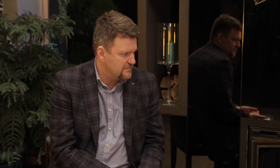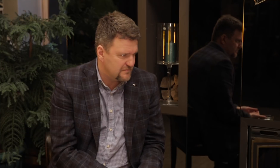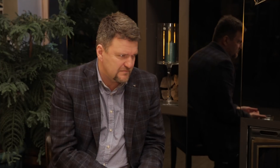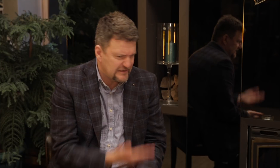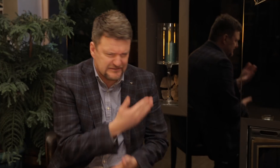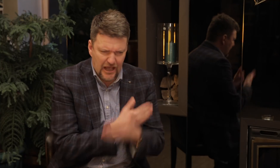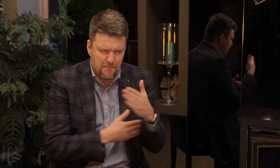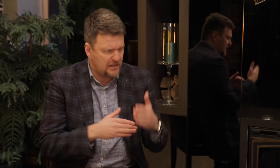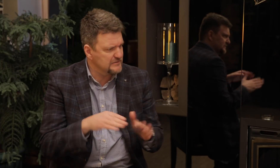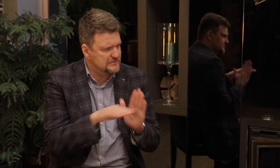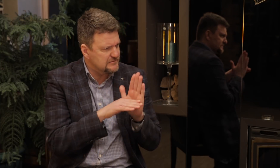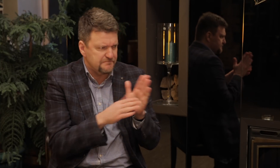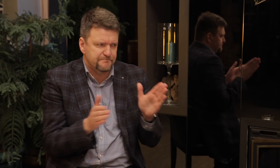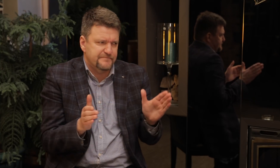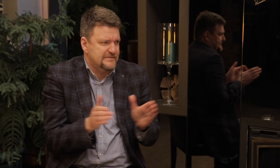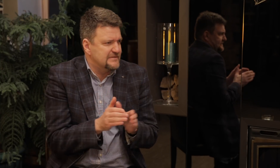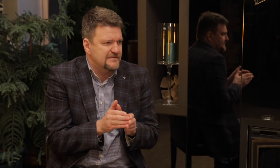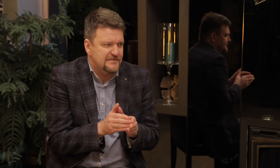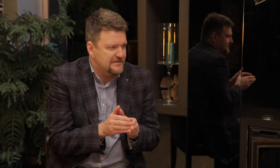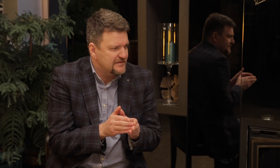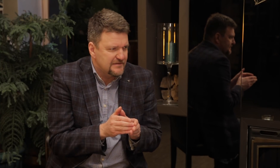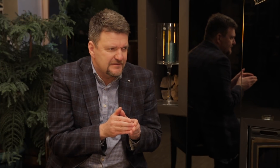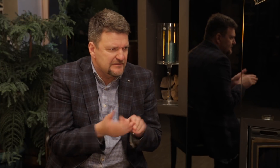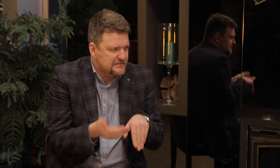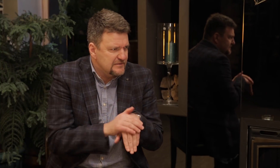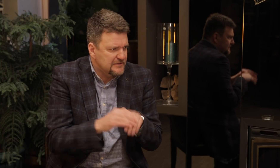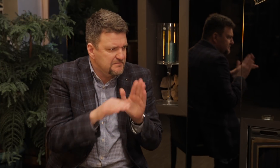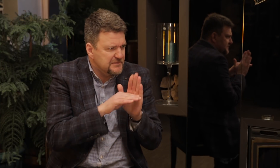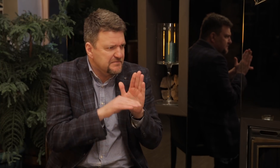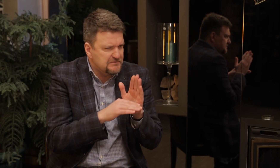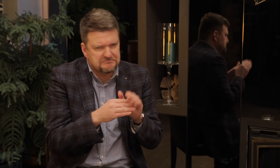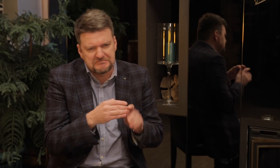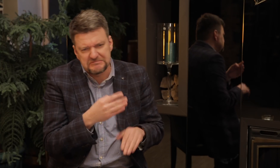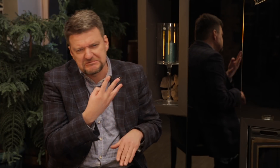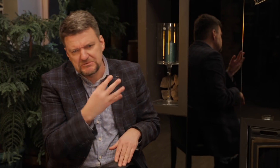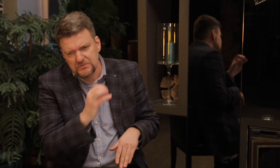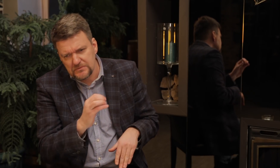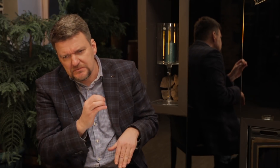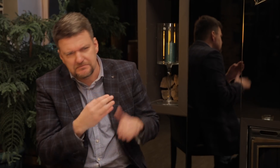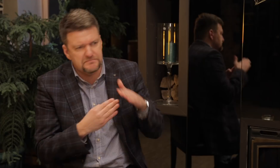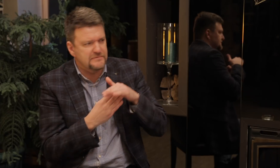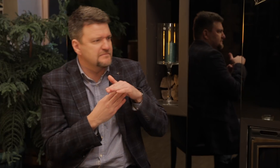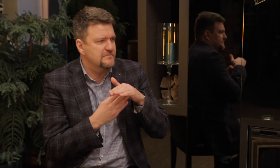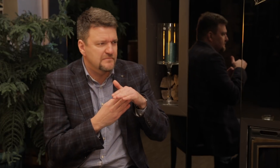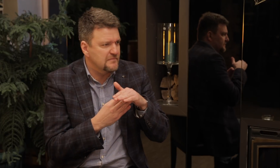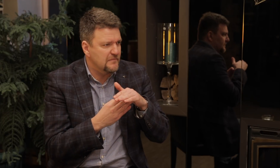Abilympics have about 40 employment skills,